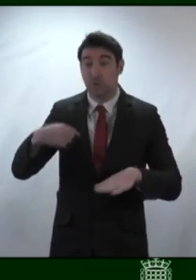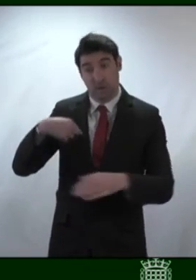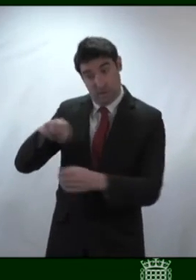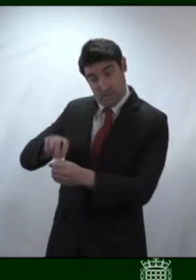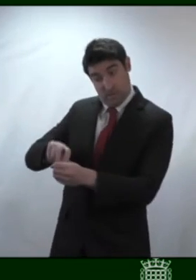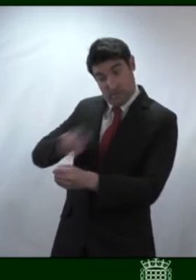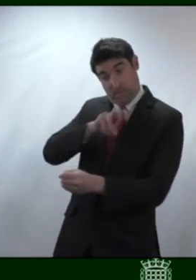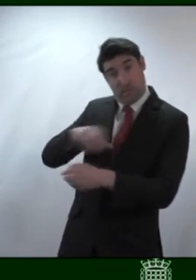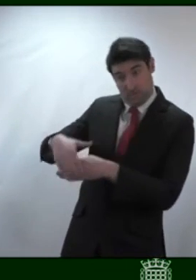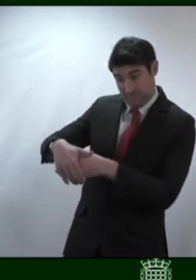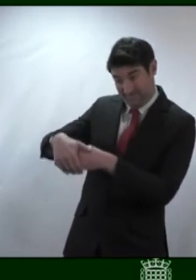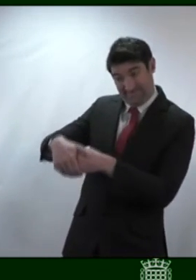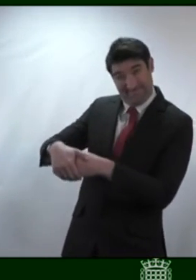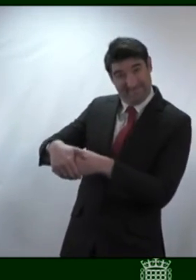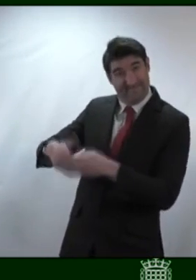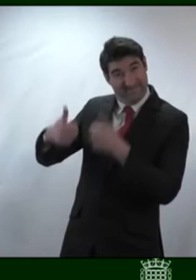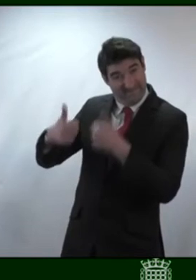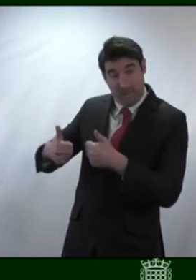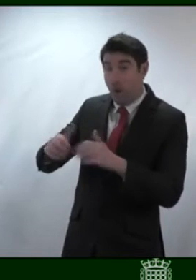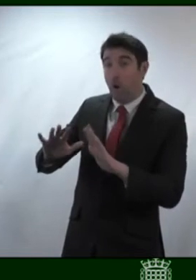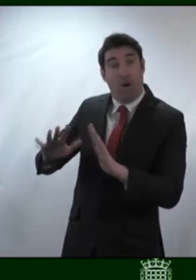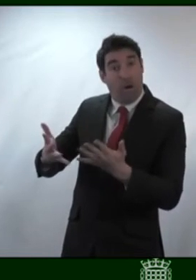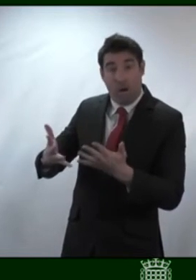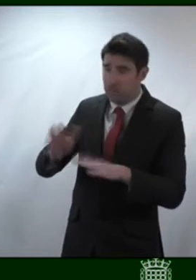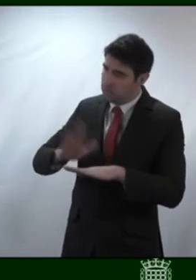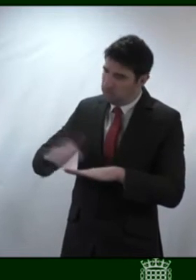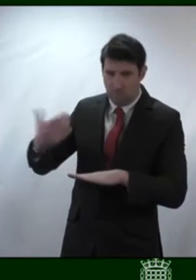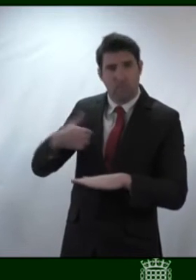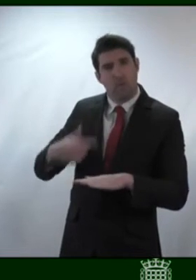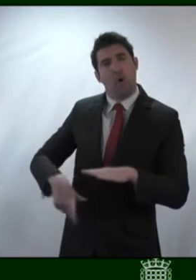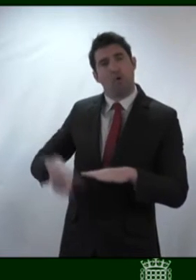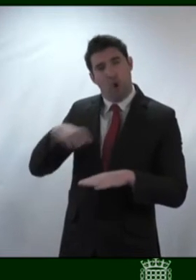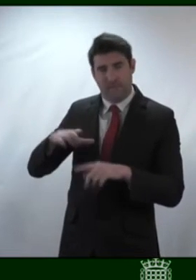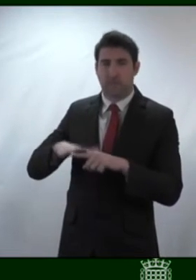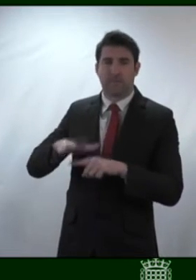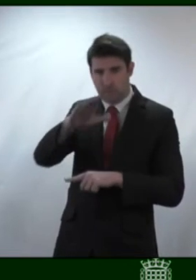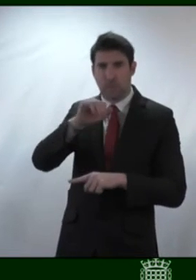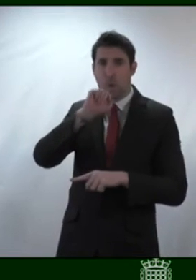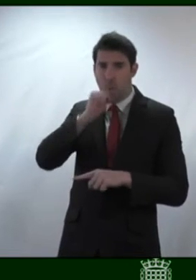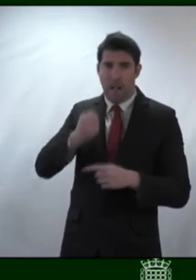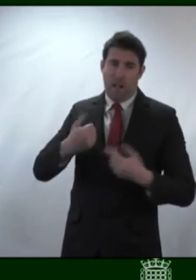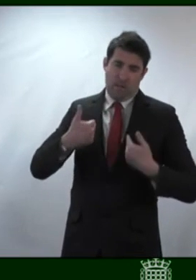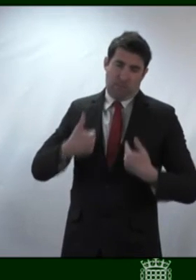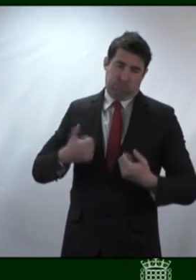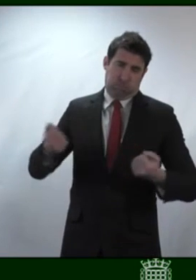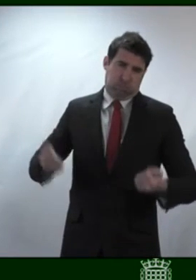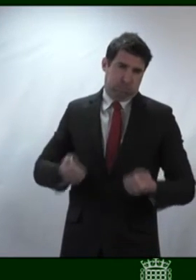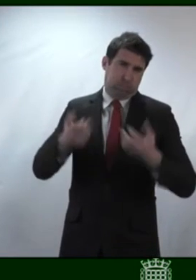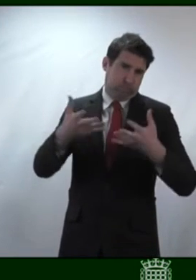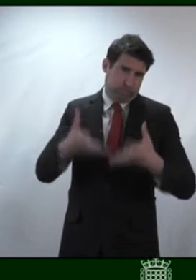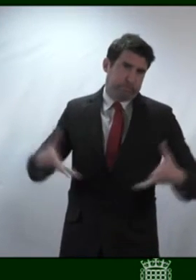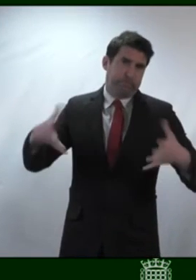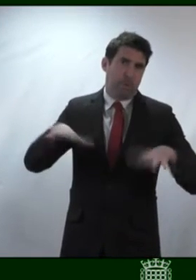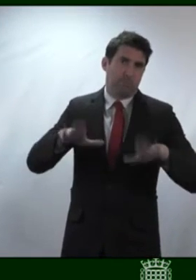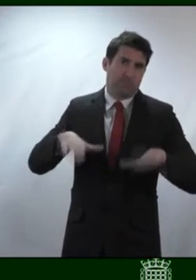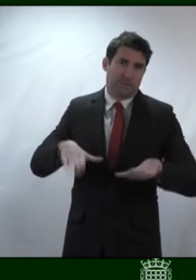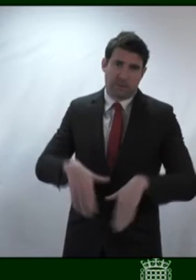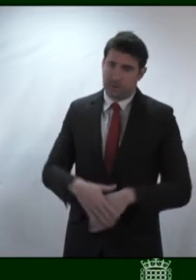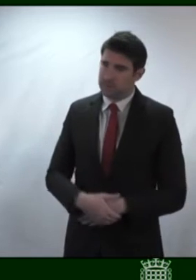or Australia-style terms. >> Joy Morrissey In the light of the new opportunities that the end of the transition period will bring,